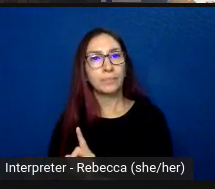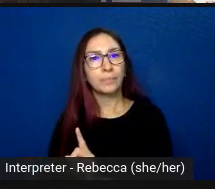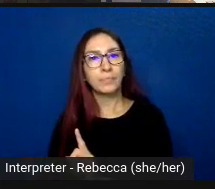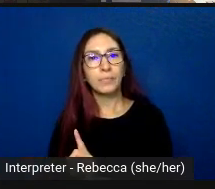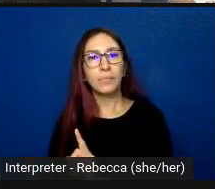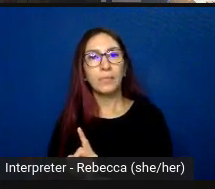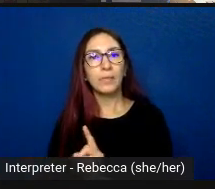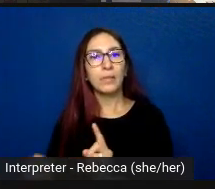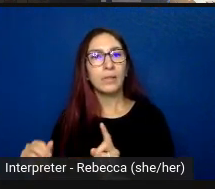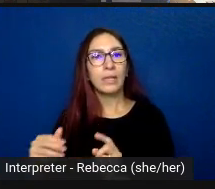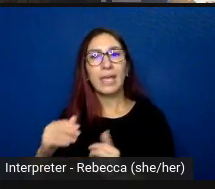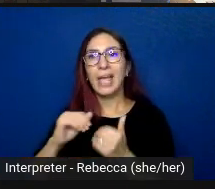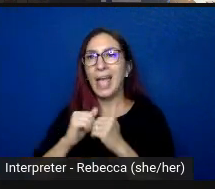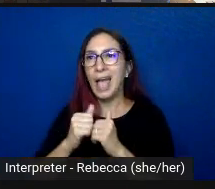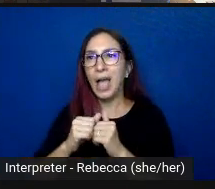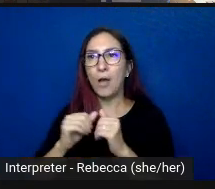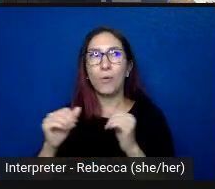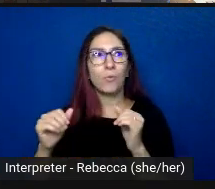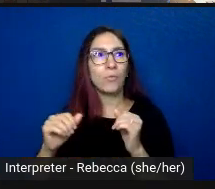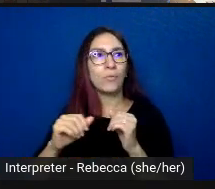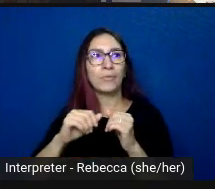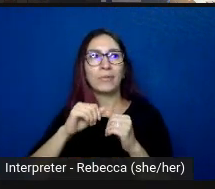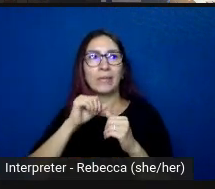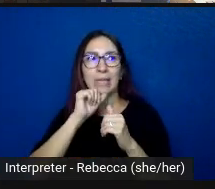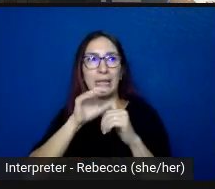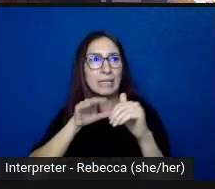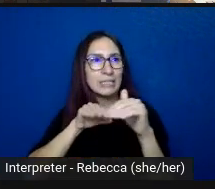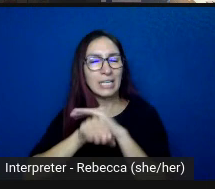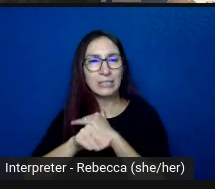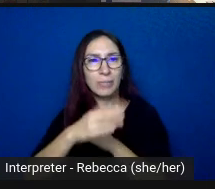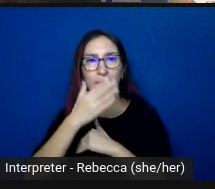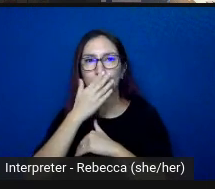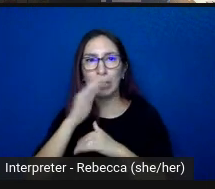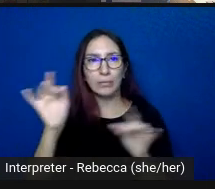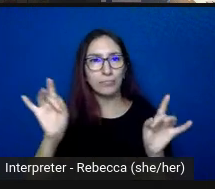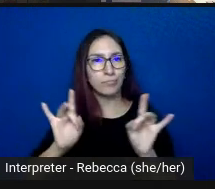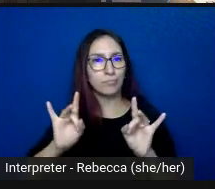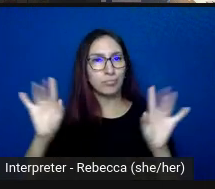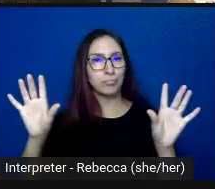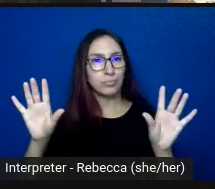for accessibility or how bad it is to have bad contrast.